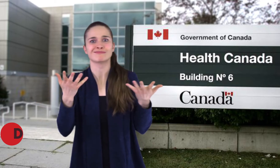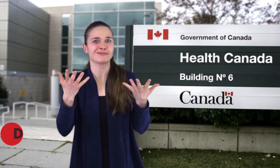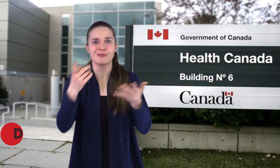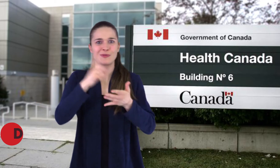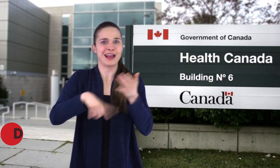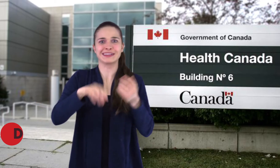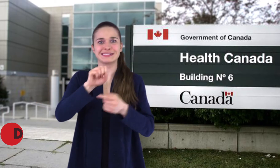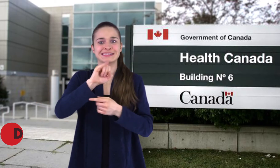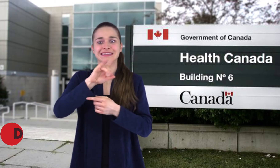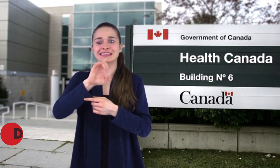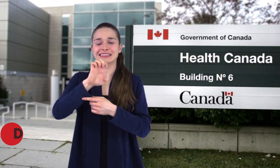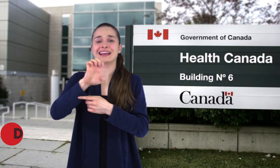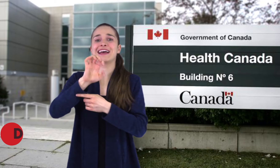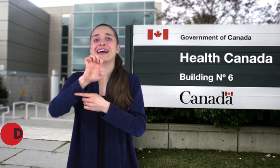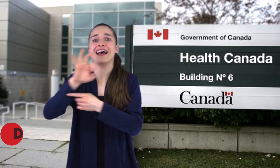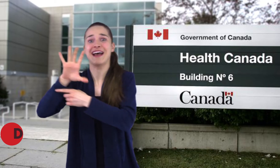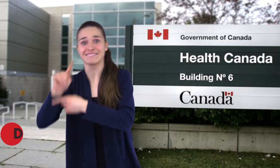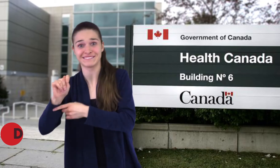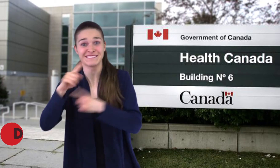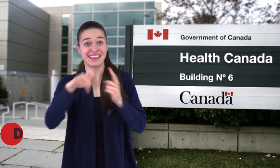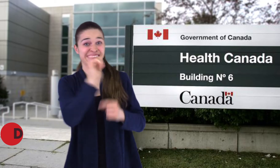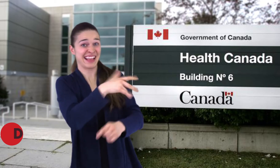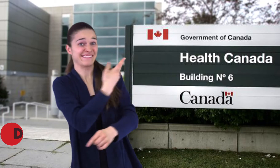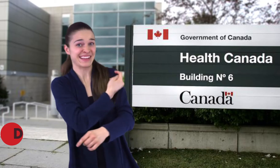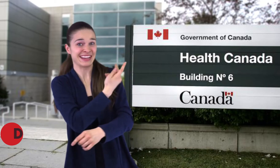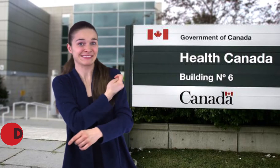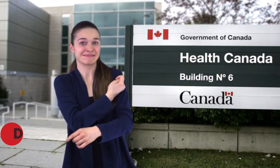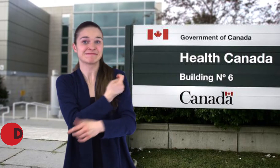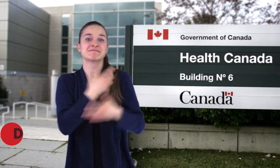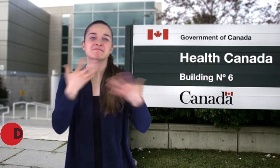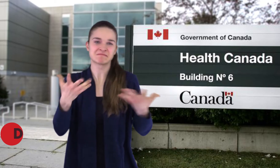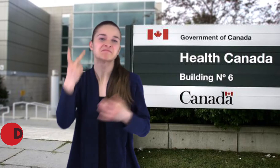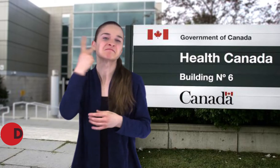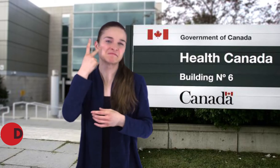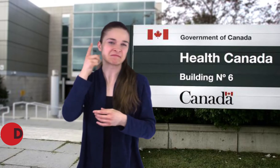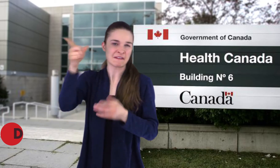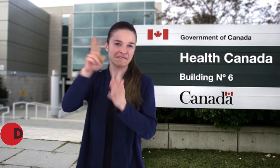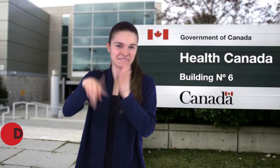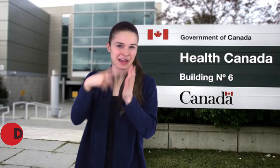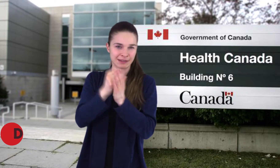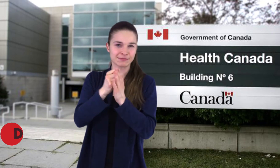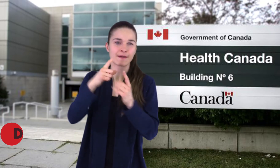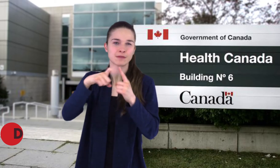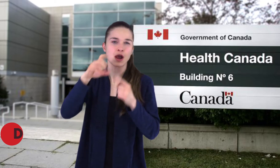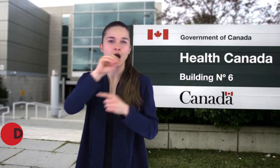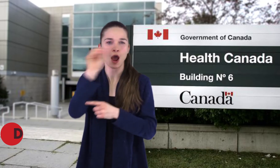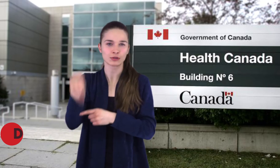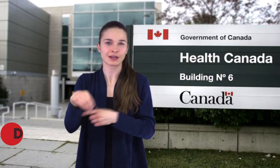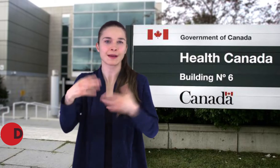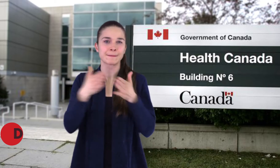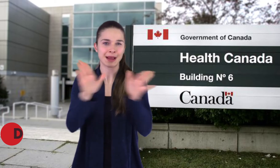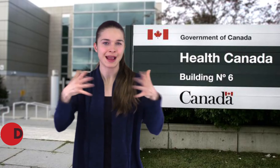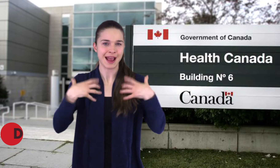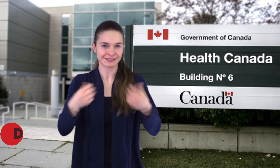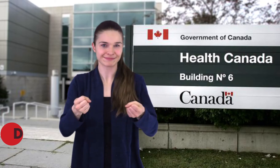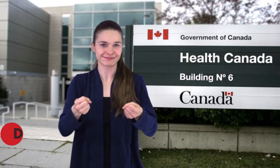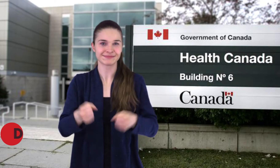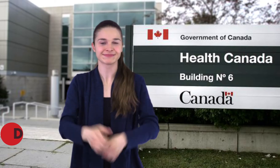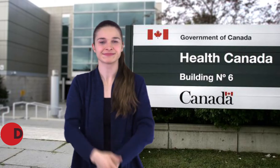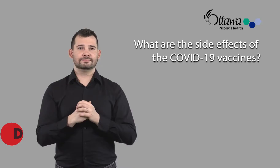What are the side effects of the vaccine? In this video from Ottawa Public Health: